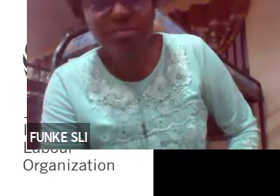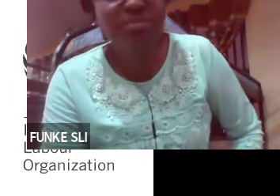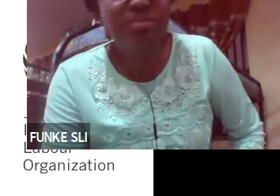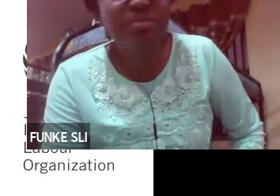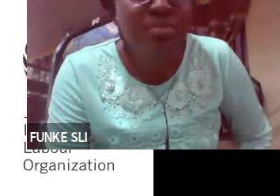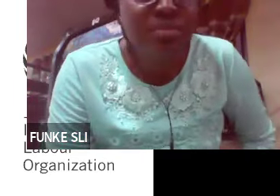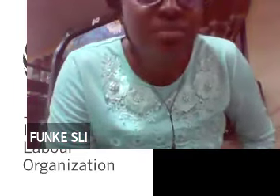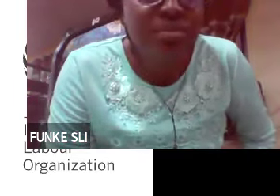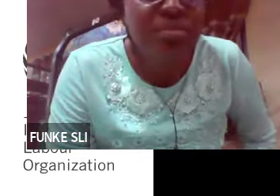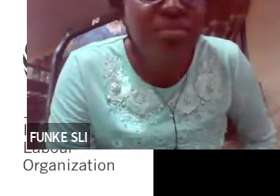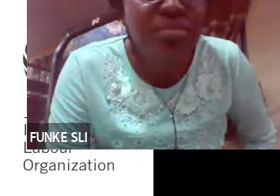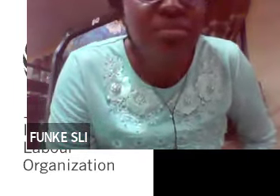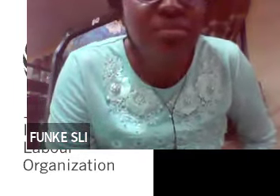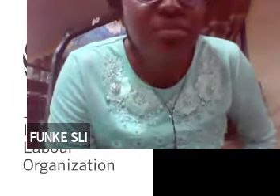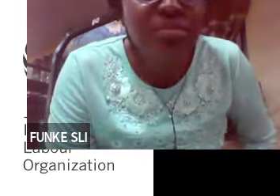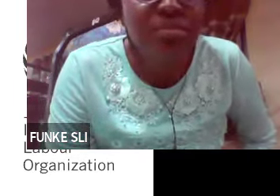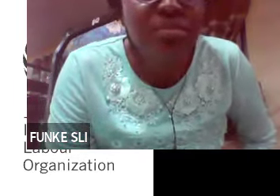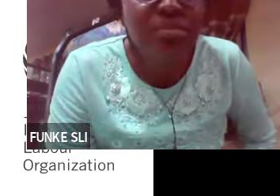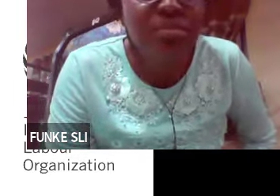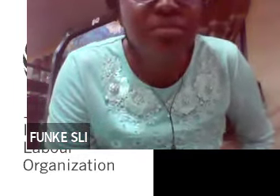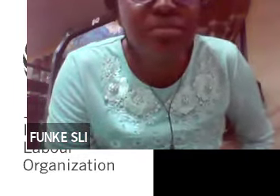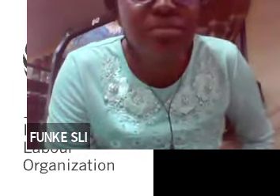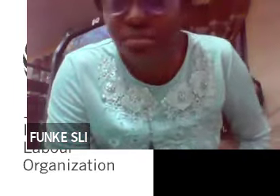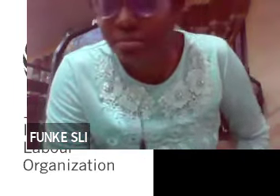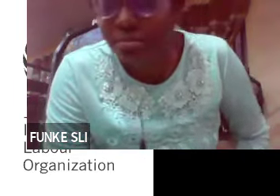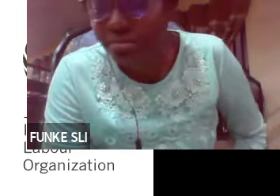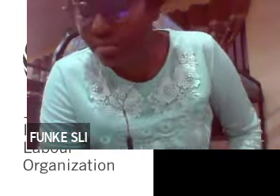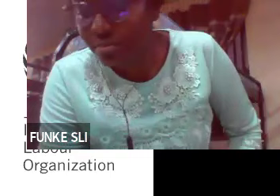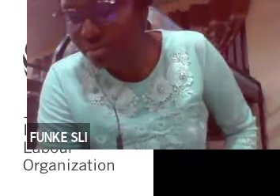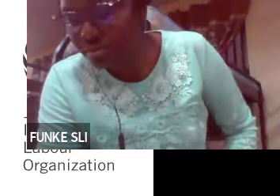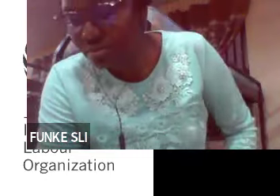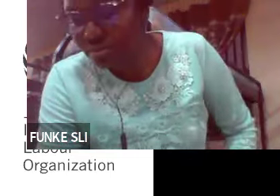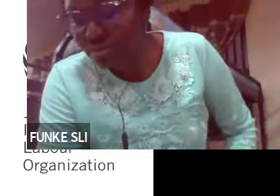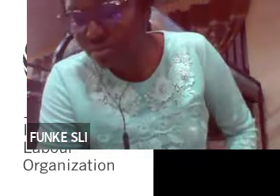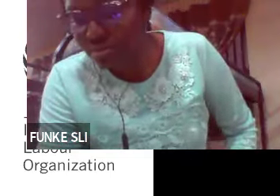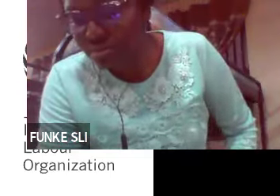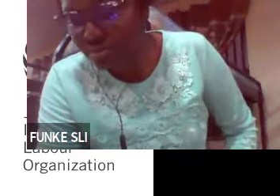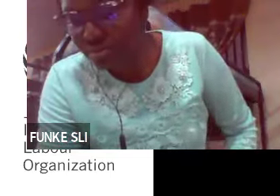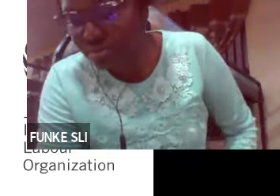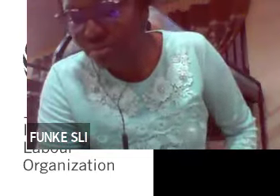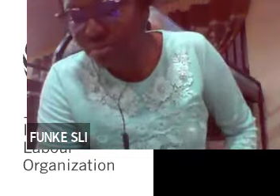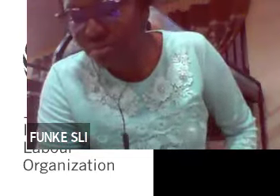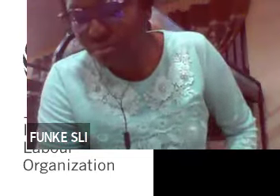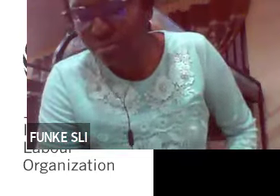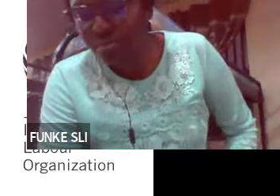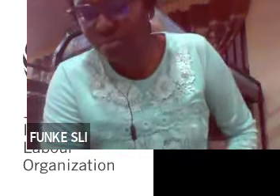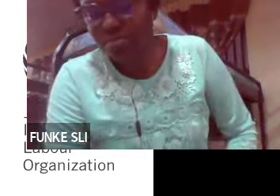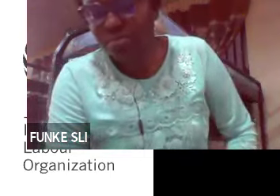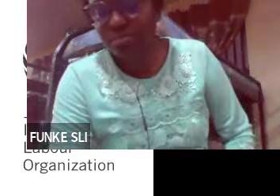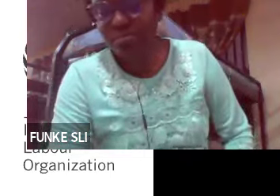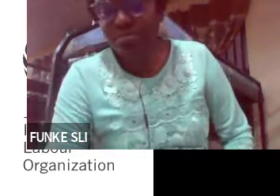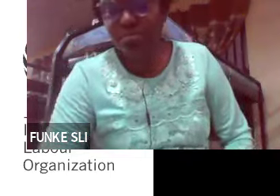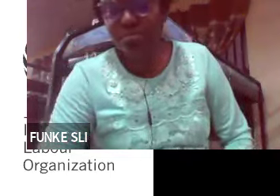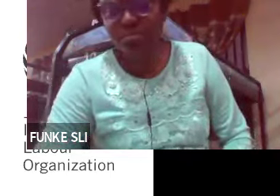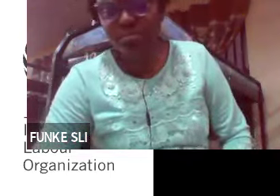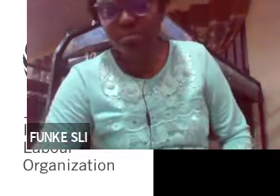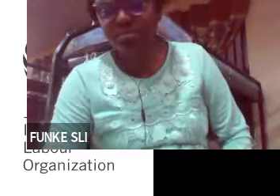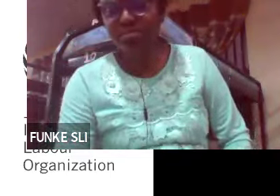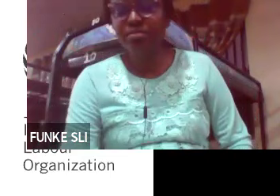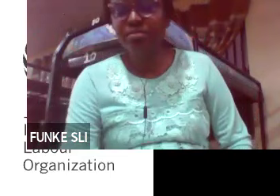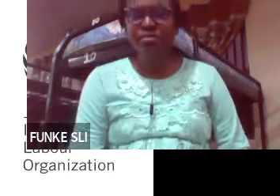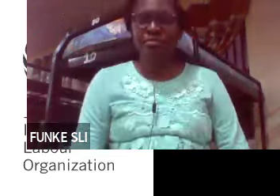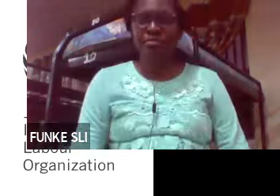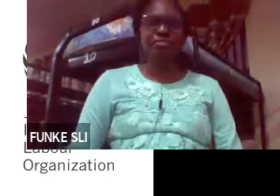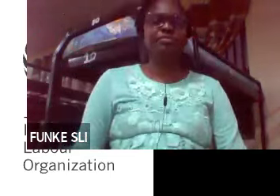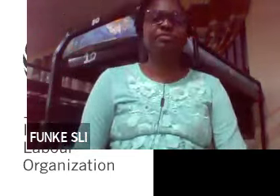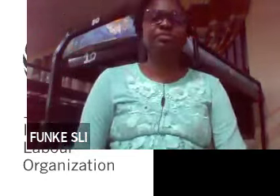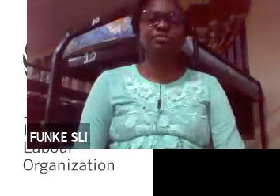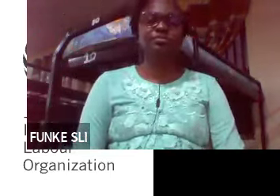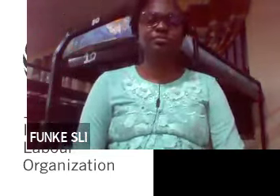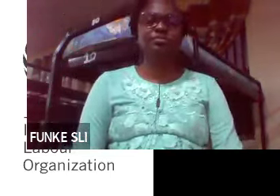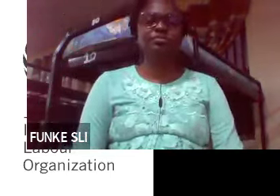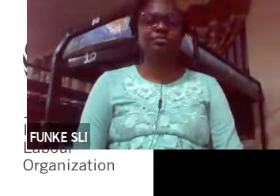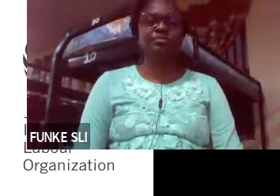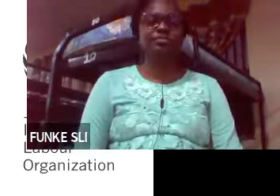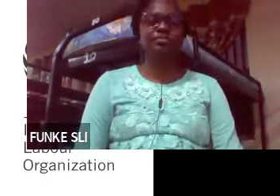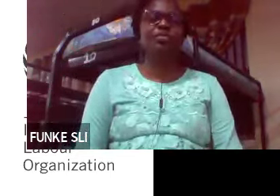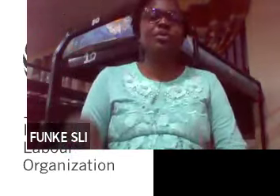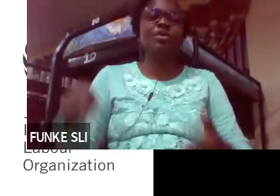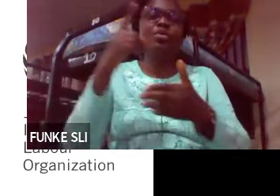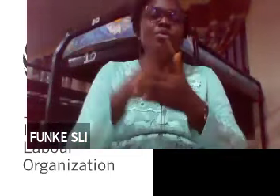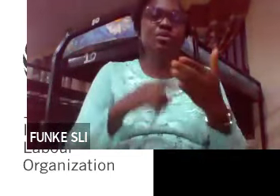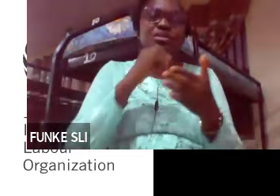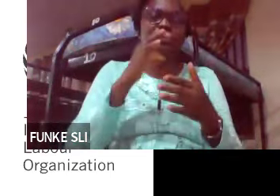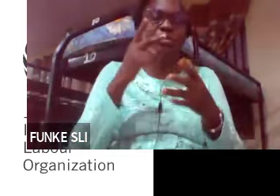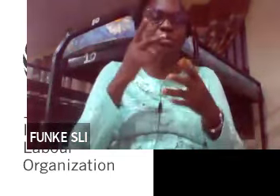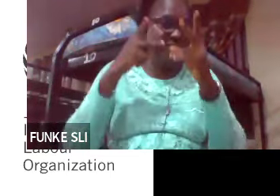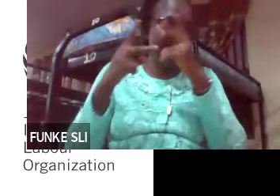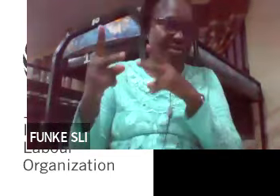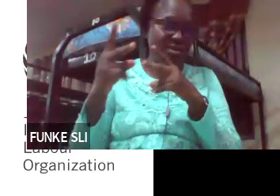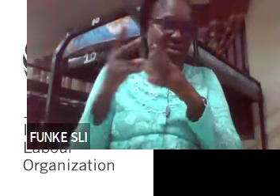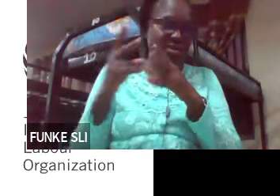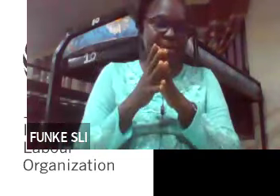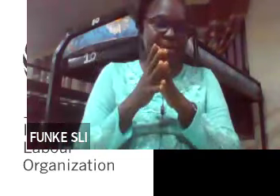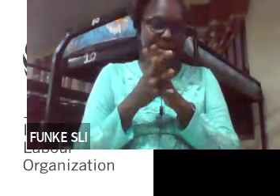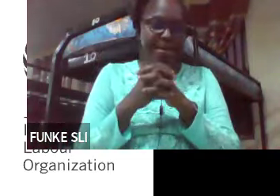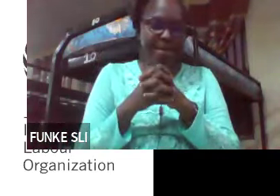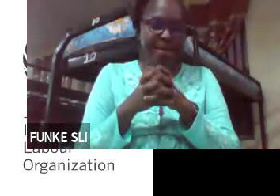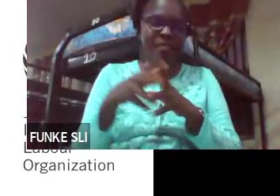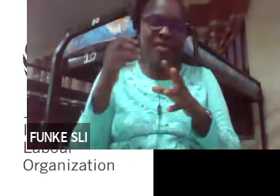Dotun Akinseinde: Okay, that'll be amazing. So maybe after Monday we can be able to know our members. So that because we'll be giving assignment dividing into groups and all the red. We need a full class to be able to do that. So let's talk about our visions. I want. I want someone, anybody who is bold.